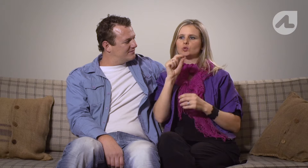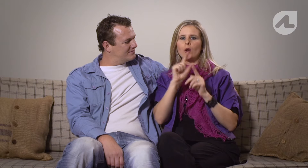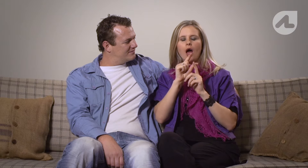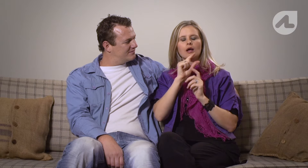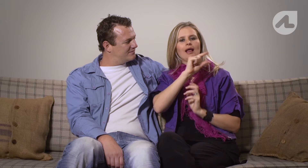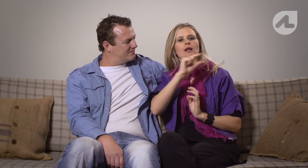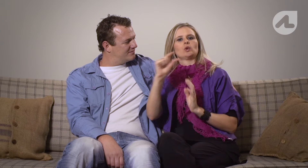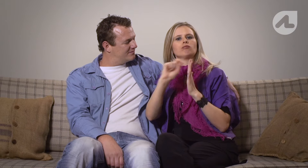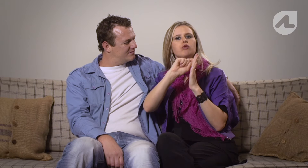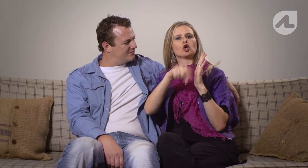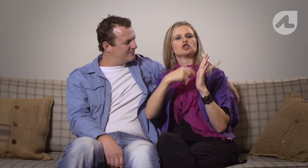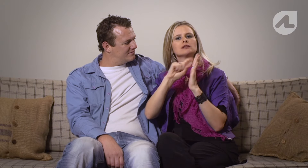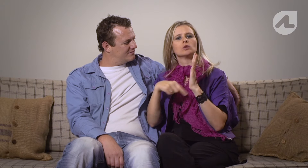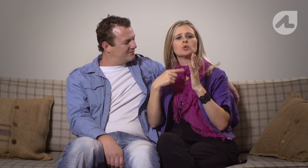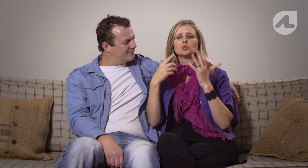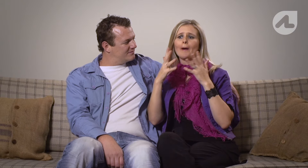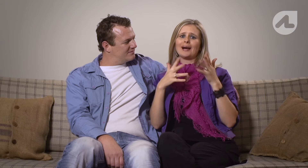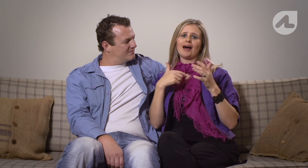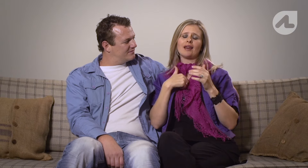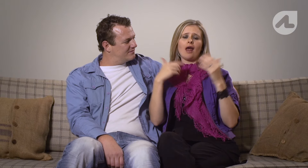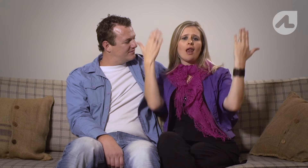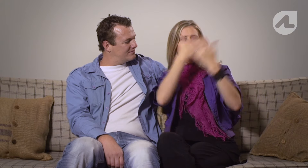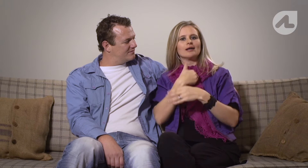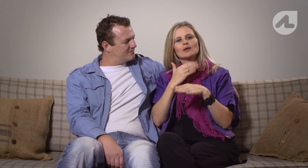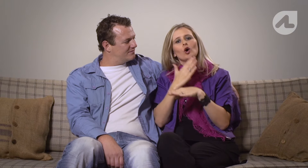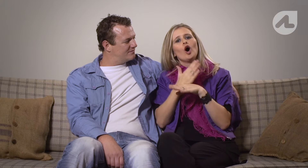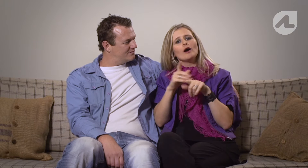Like, I have to have lots of little projects on the go, rather than one job...